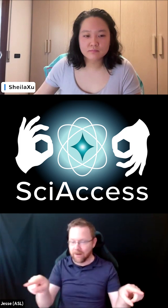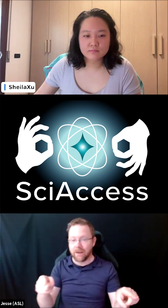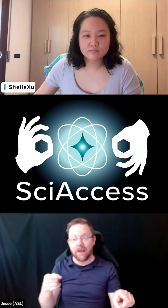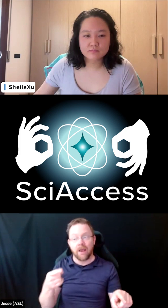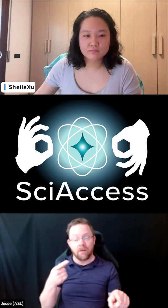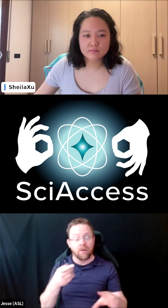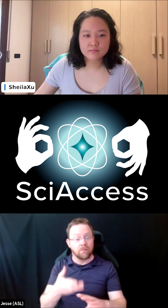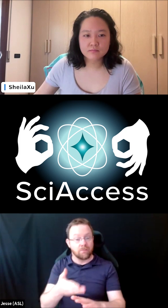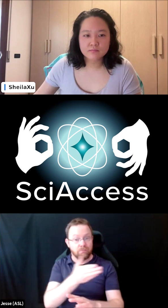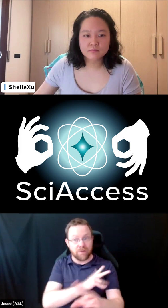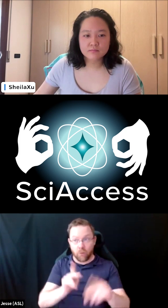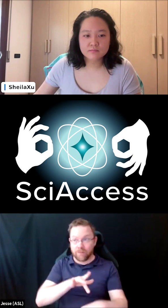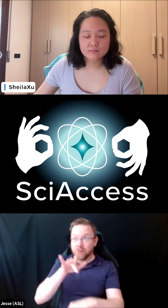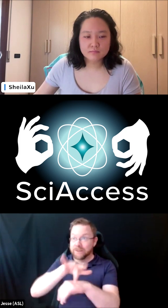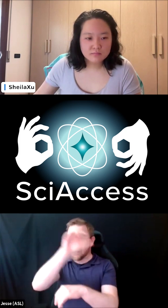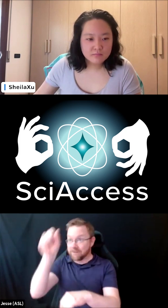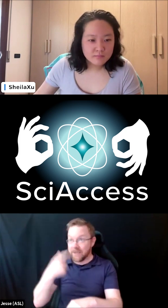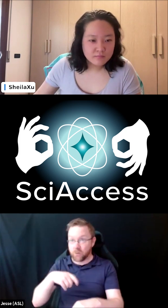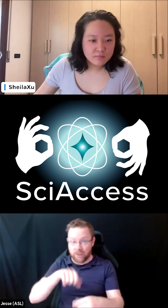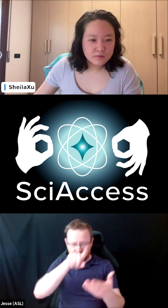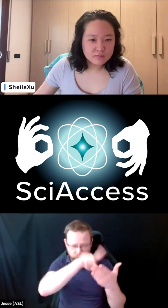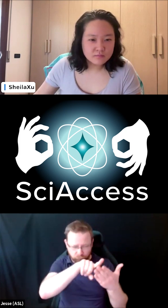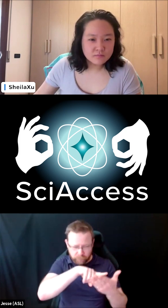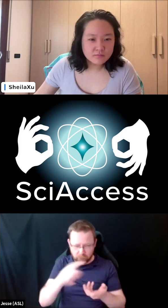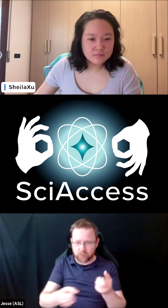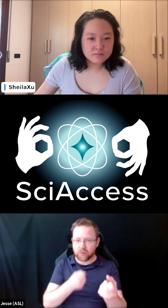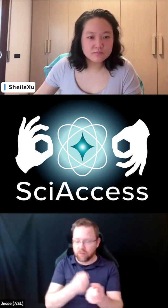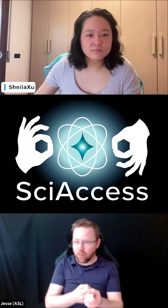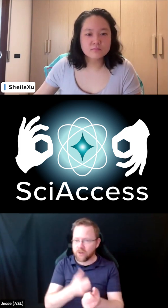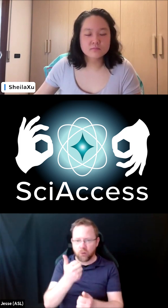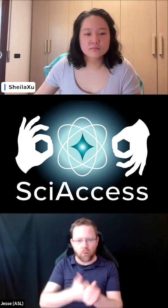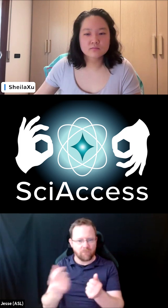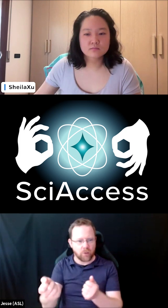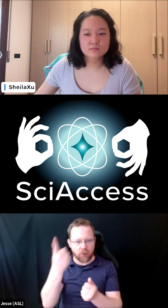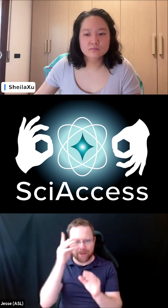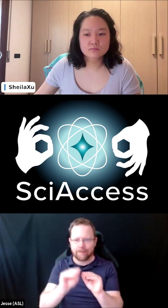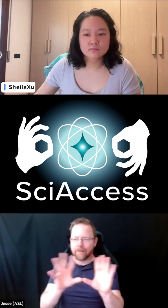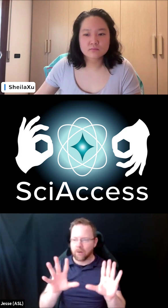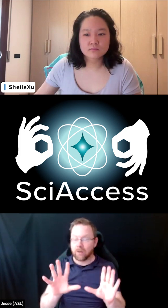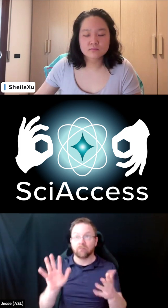to everybody that once you get into space you can do the work you are called to do.